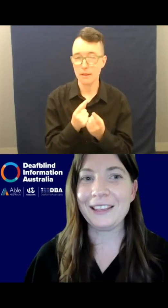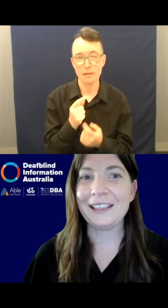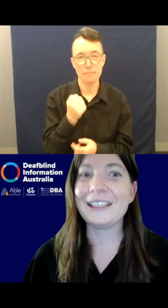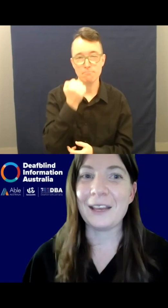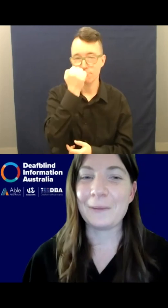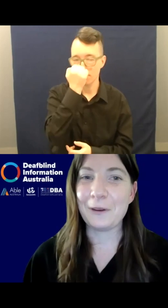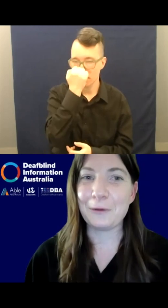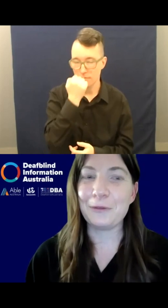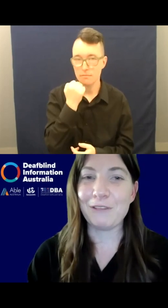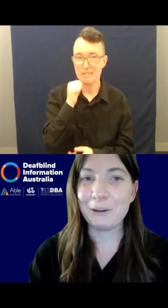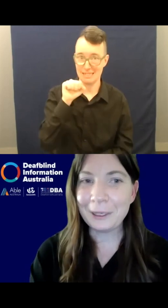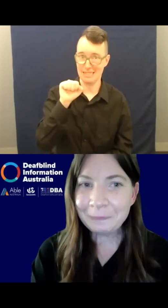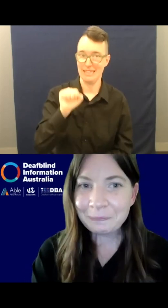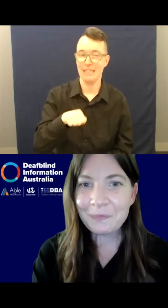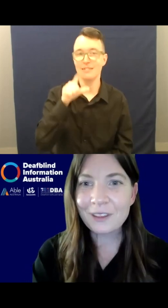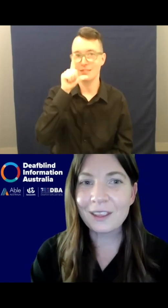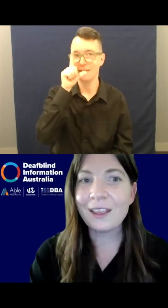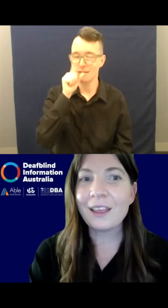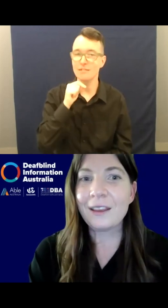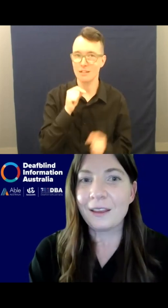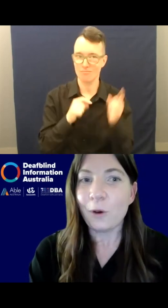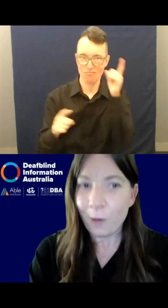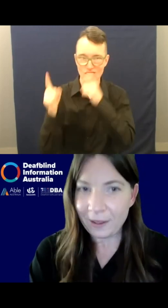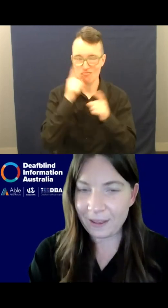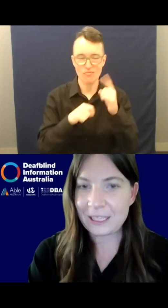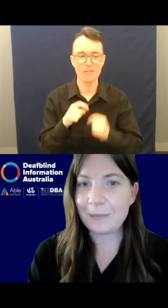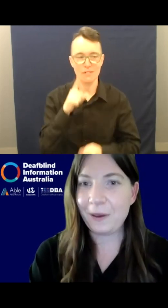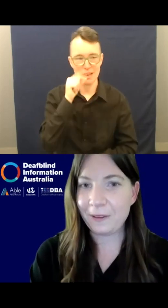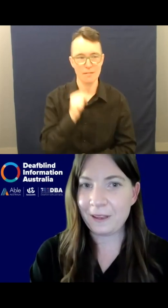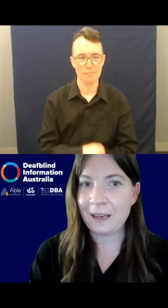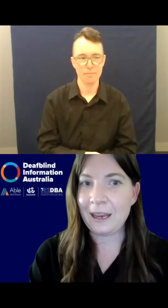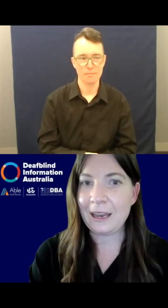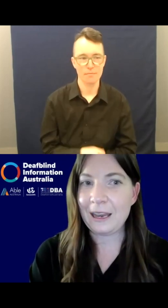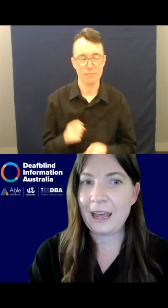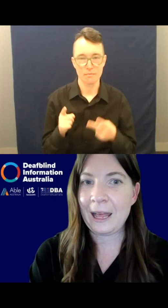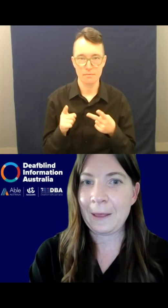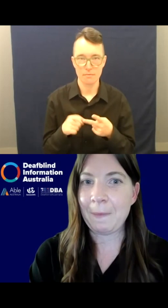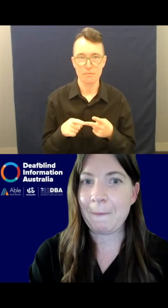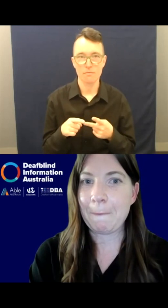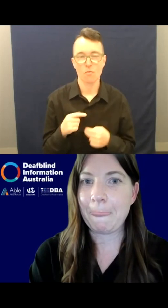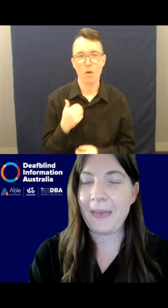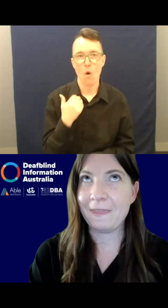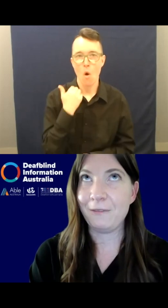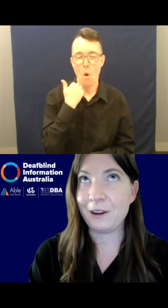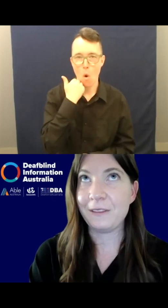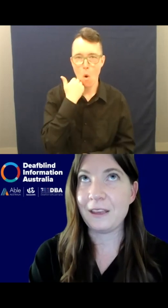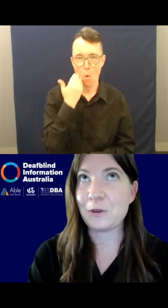Yeah, it's possible for everyone. Always centre the person at the very centre of the